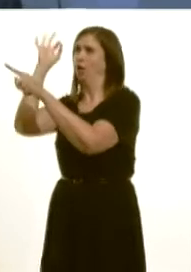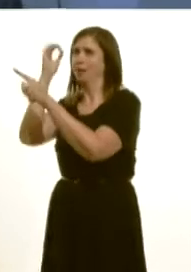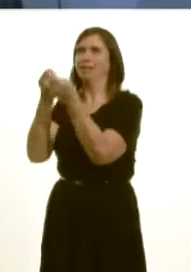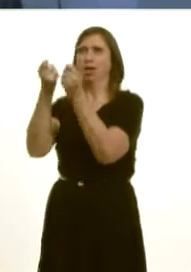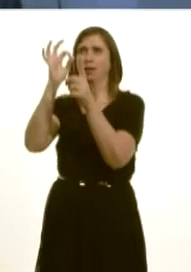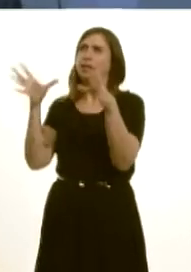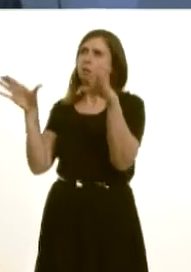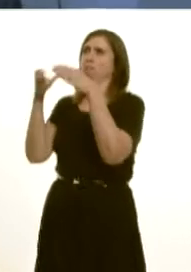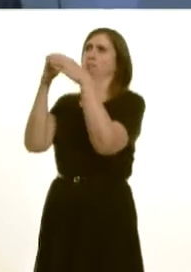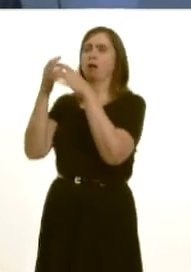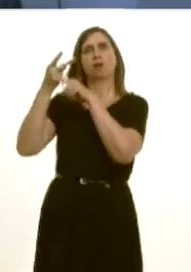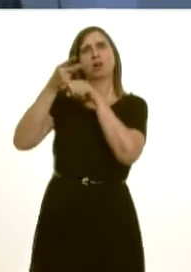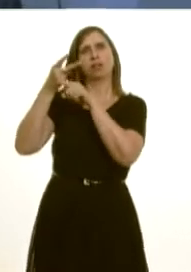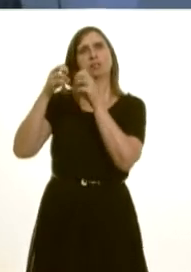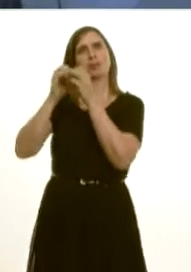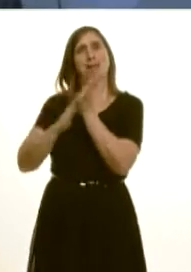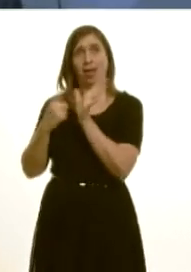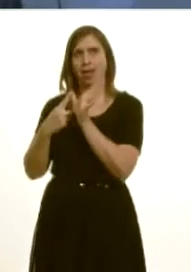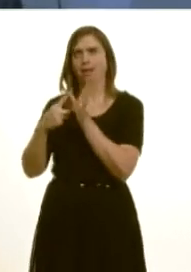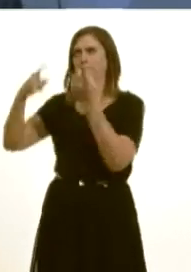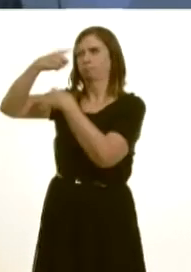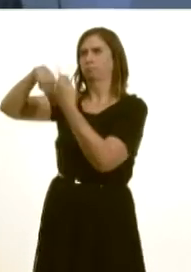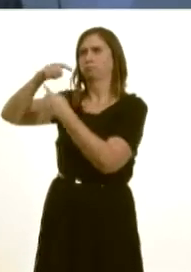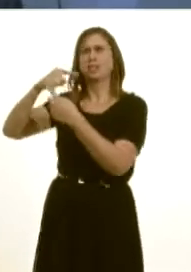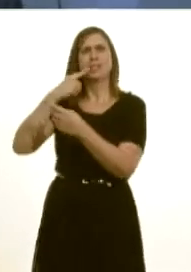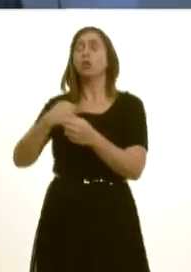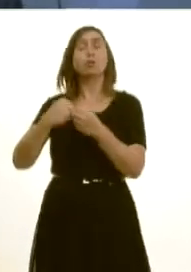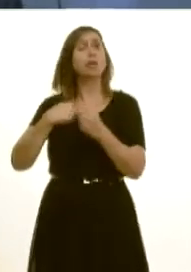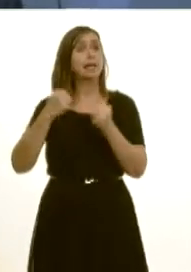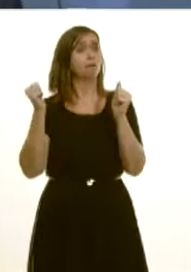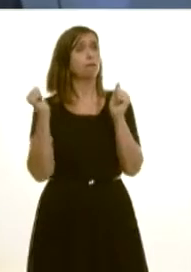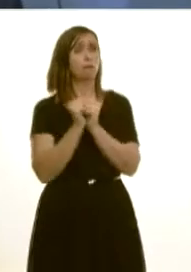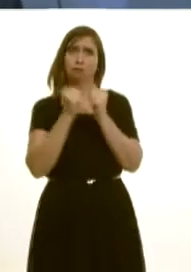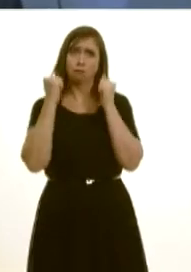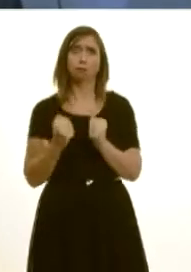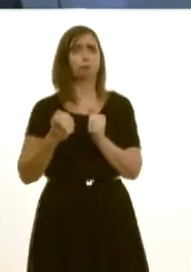governance of the BMA. They stand by the report, and they also make some very damning criticism